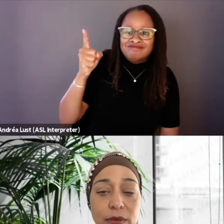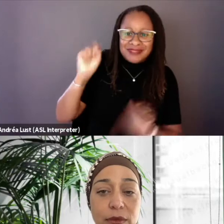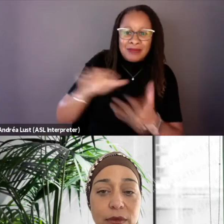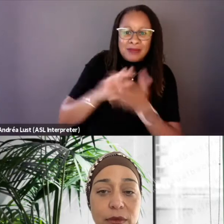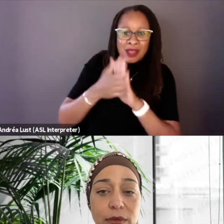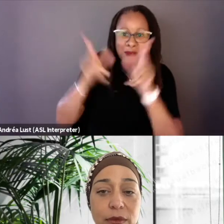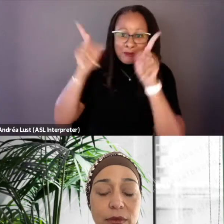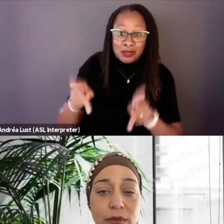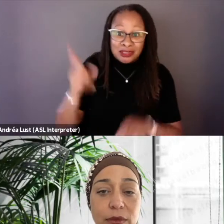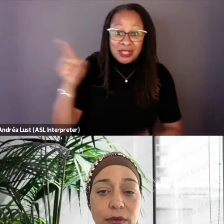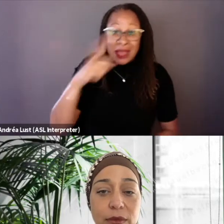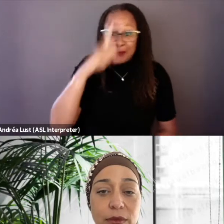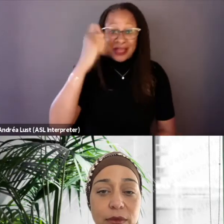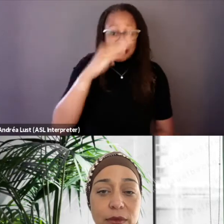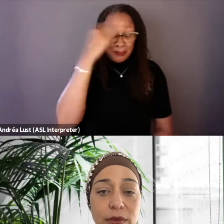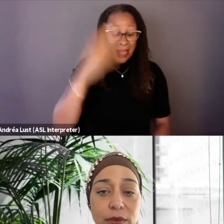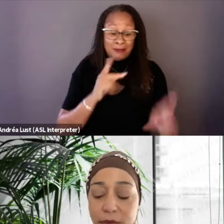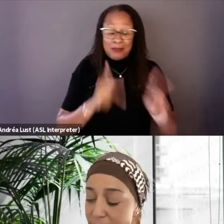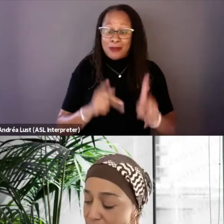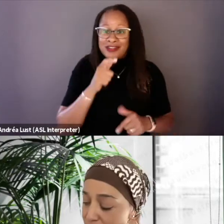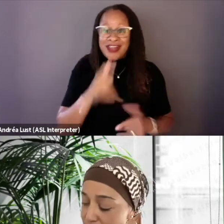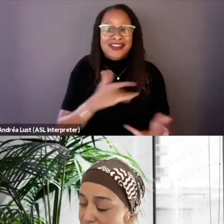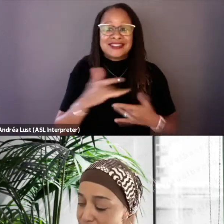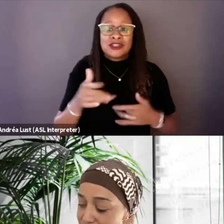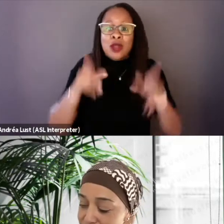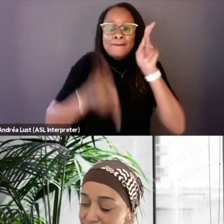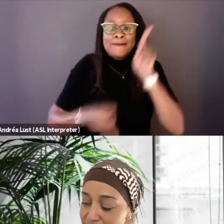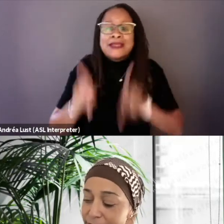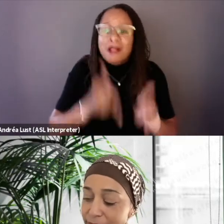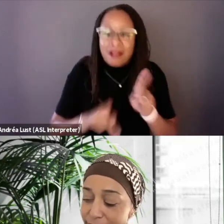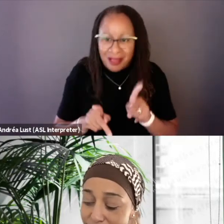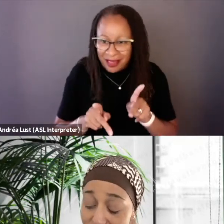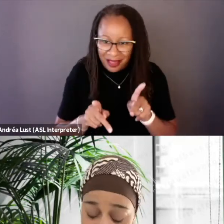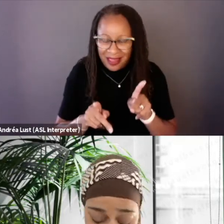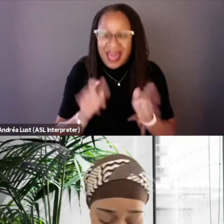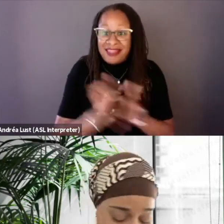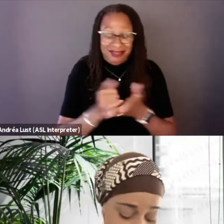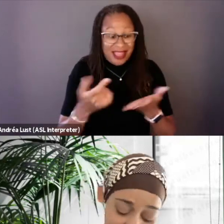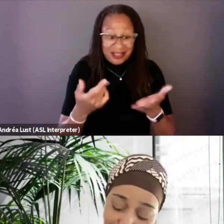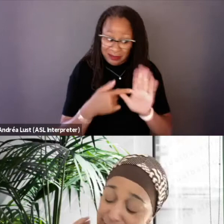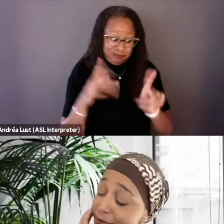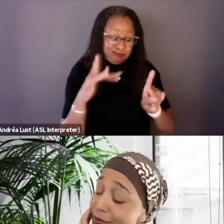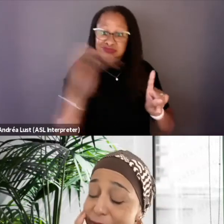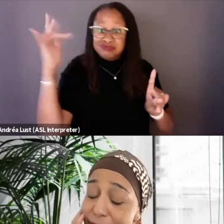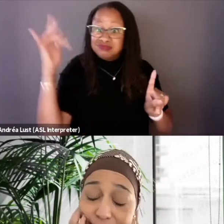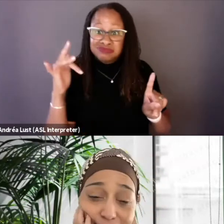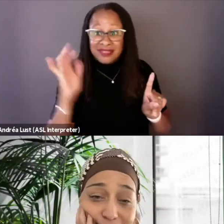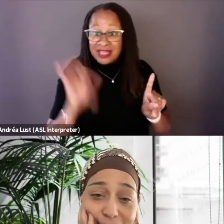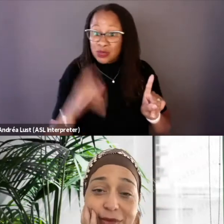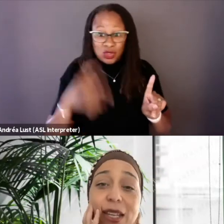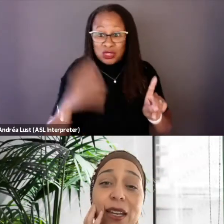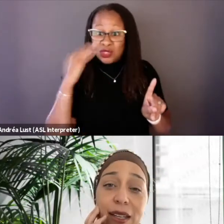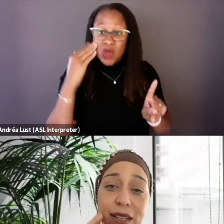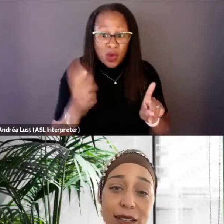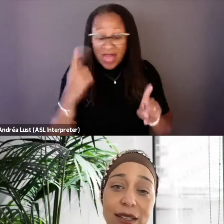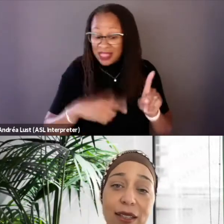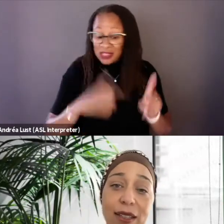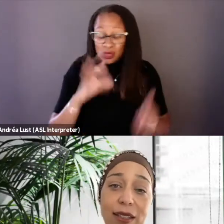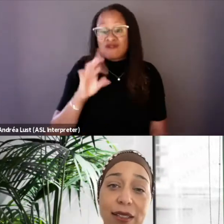Because black people weren't considered people. That's right. That's the revelation that people need to have in this. That's what Frederick Douglass realizes,